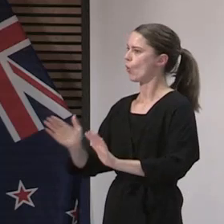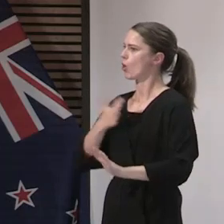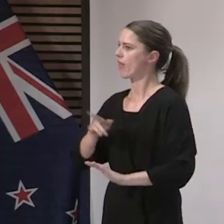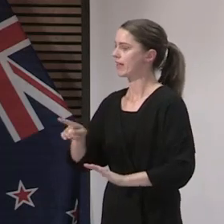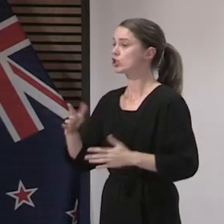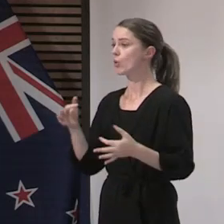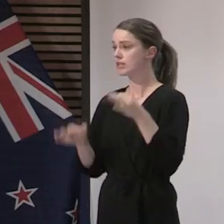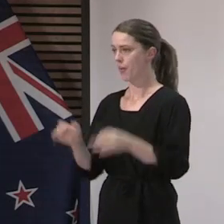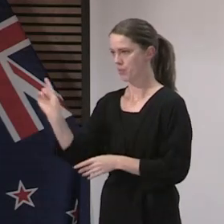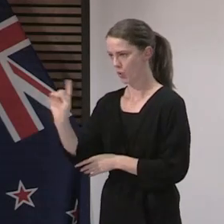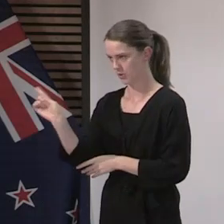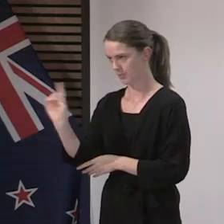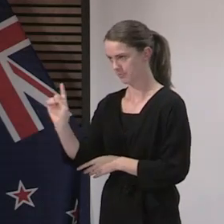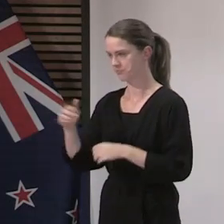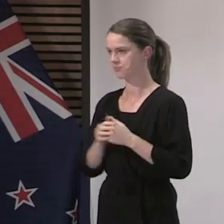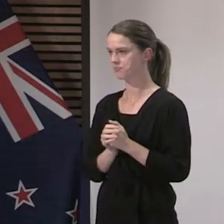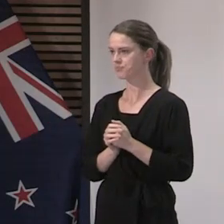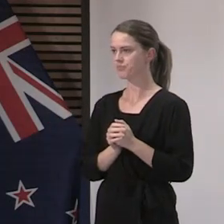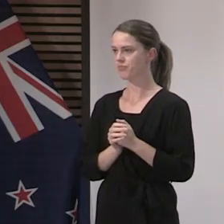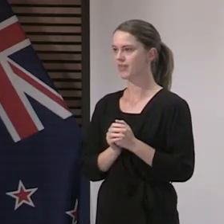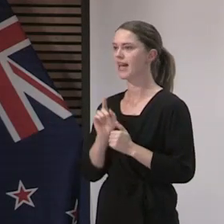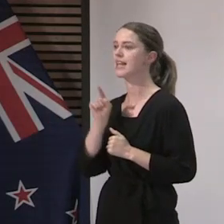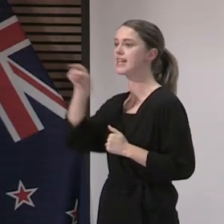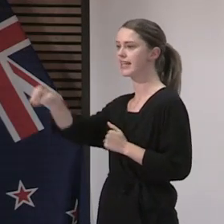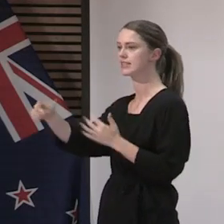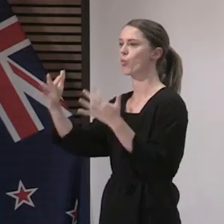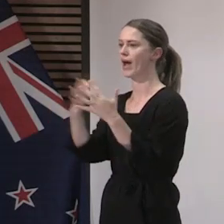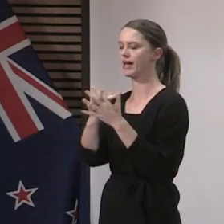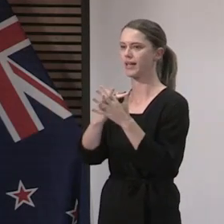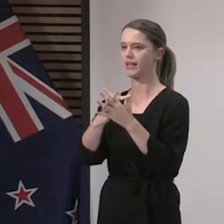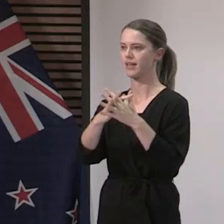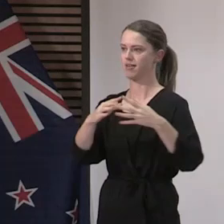of the gains that we have made